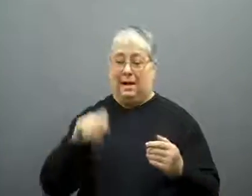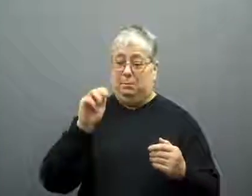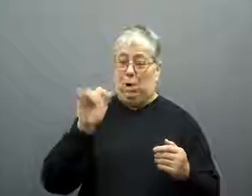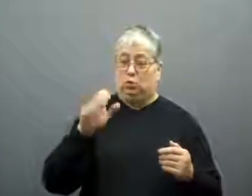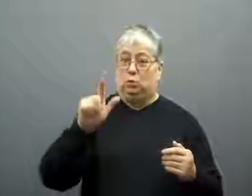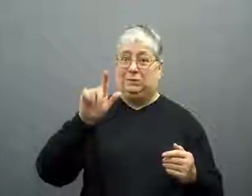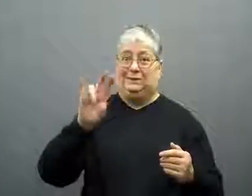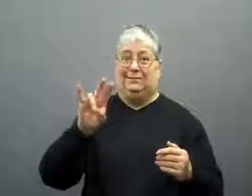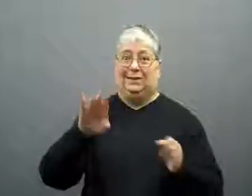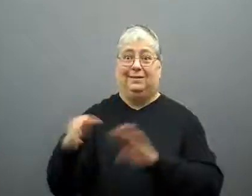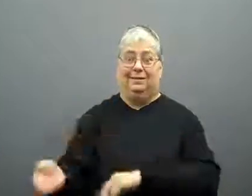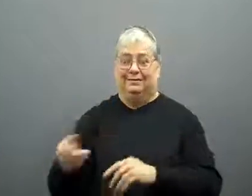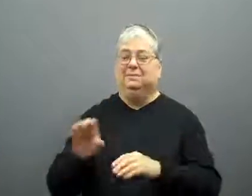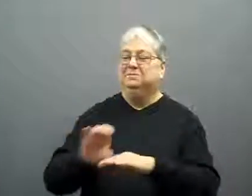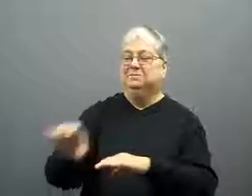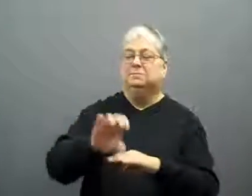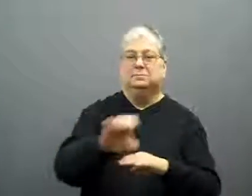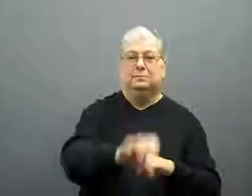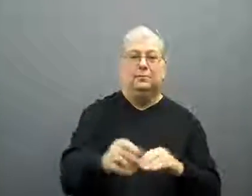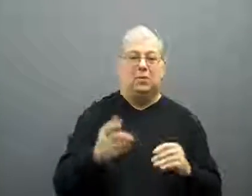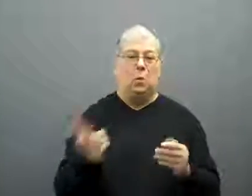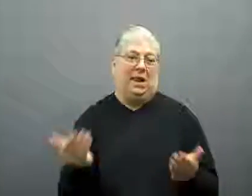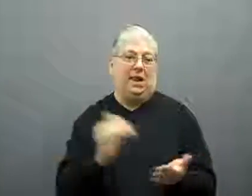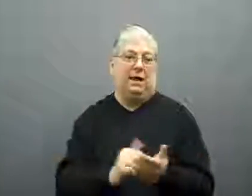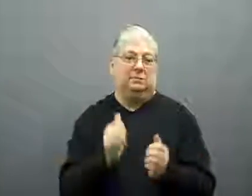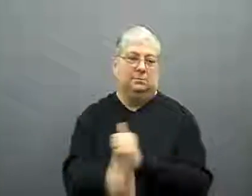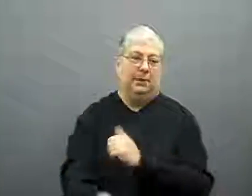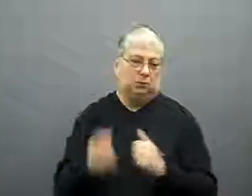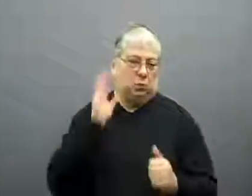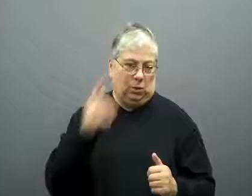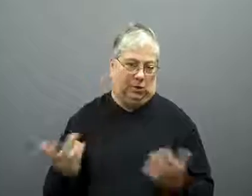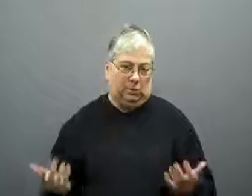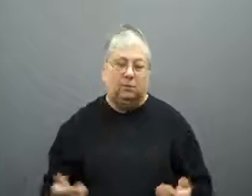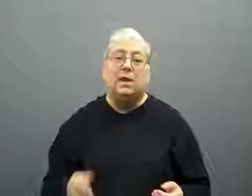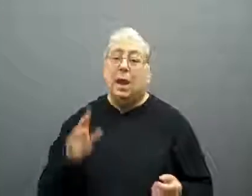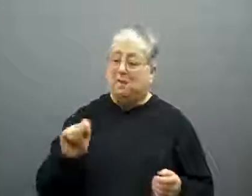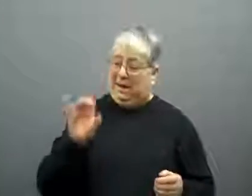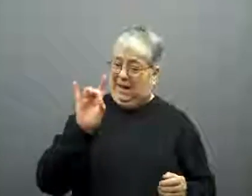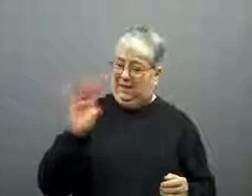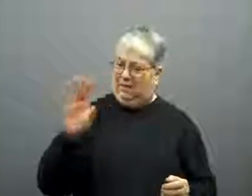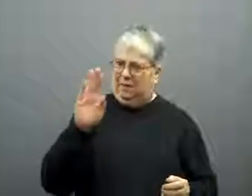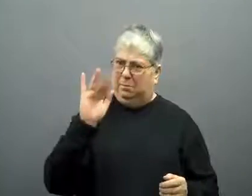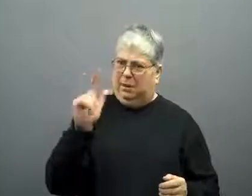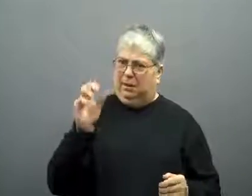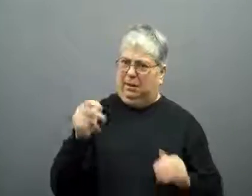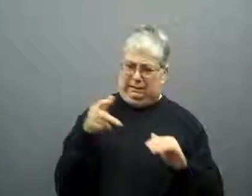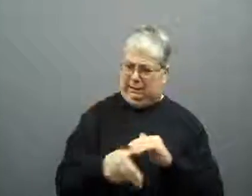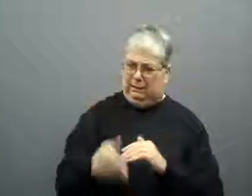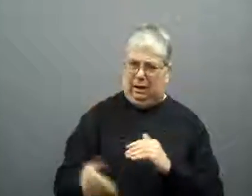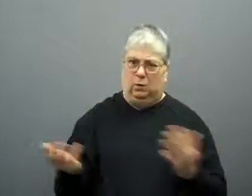It was set to expire on March 27, but would be extended.